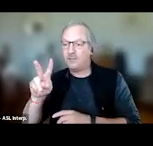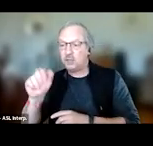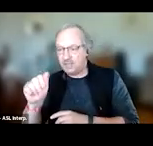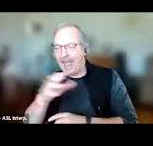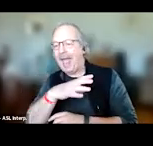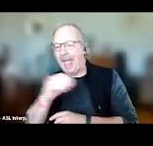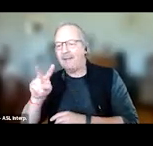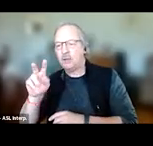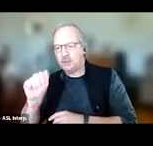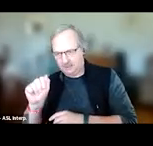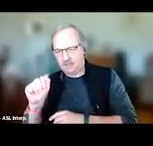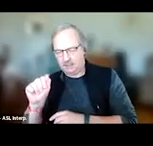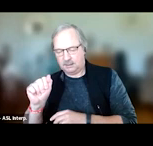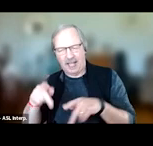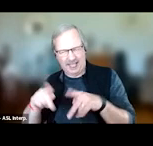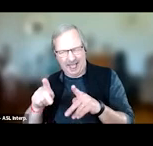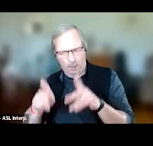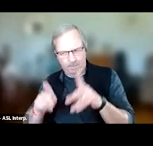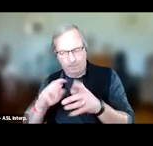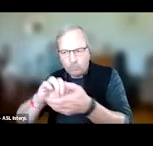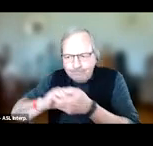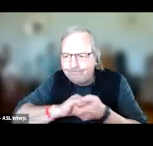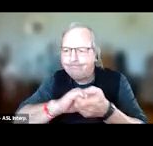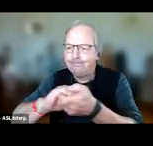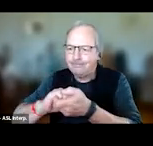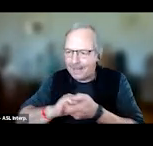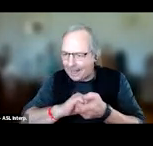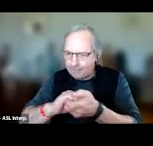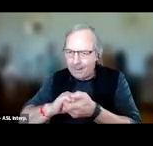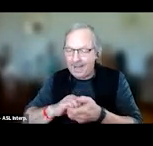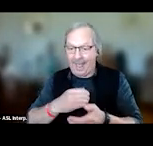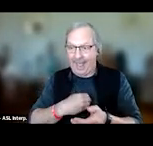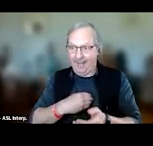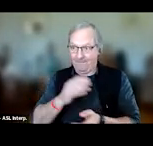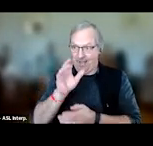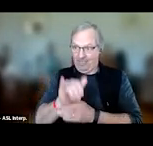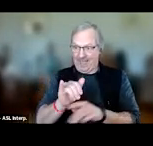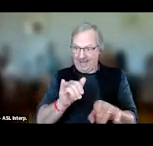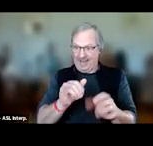And allowing folks to be able to collaborate and have that safe zone where if there